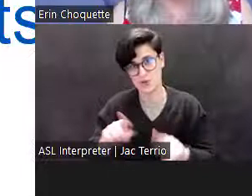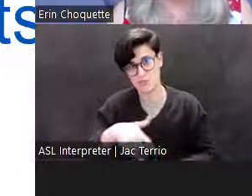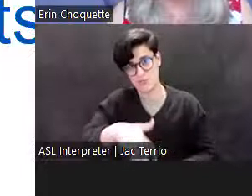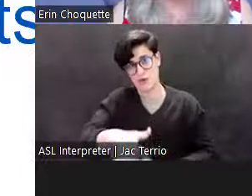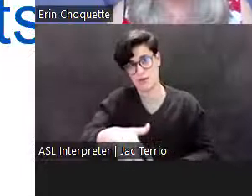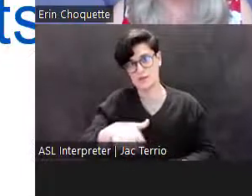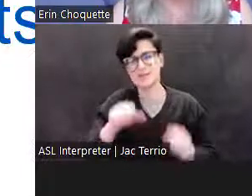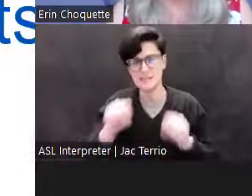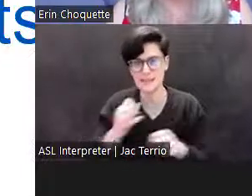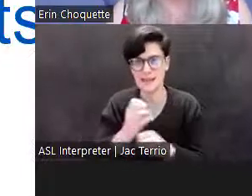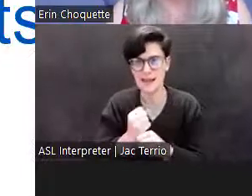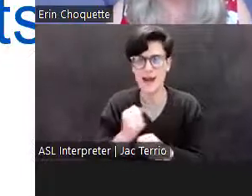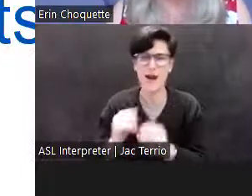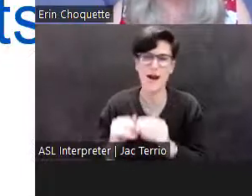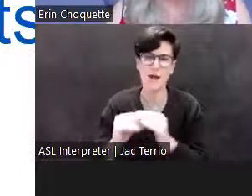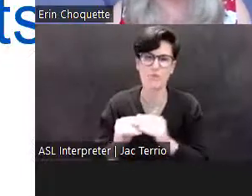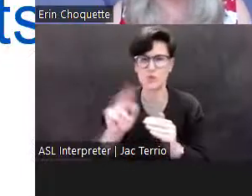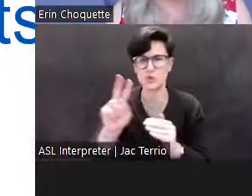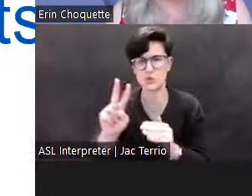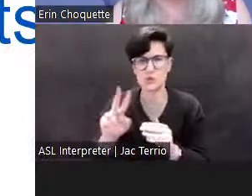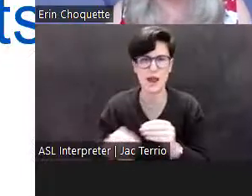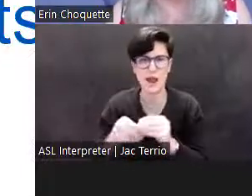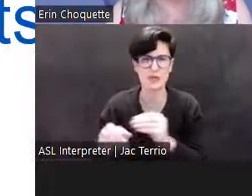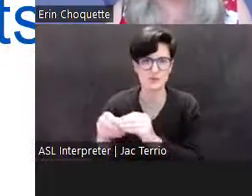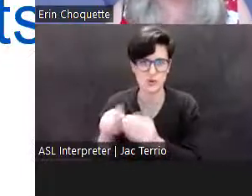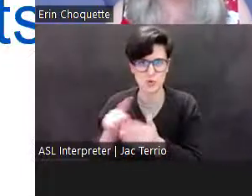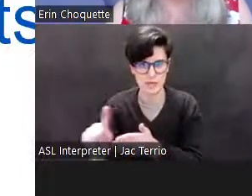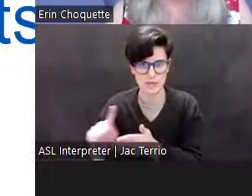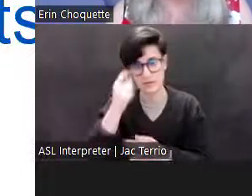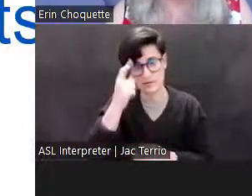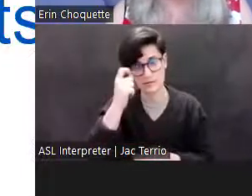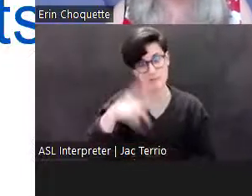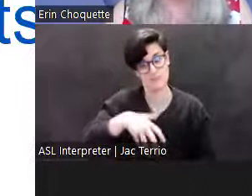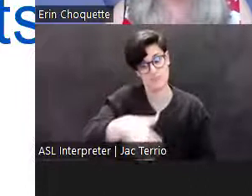15:51:48 weeks now. pregnancy is a serious health condition, so you could use those 2